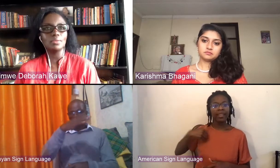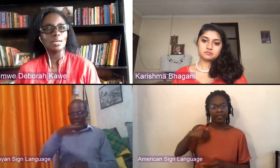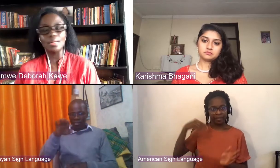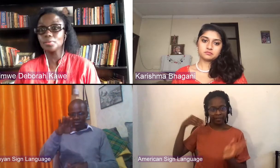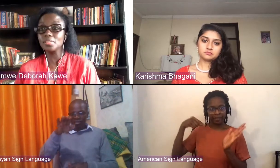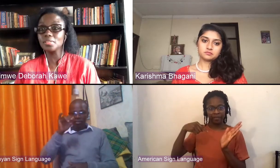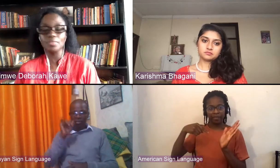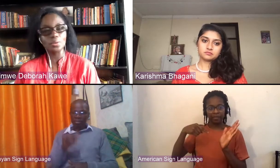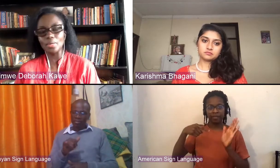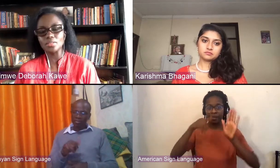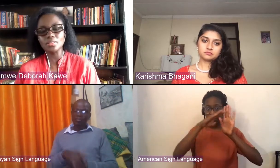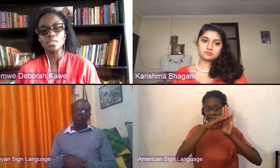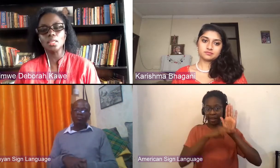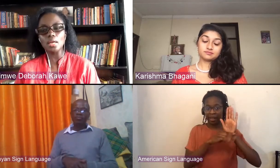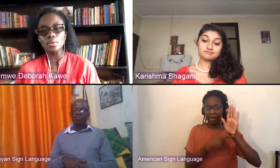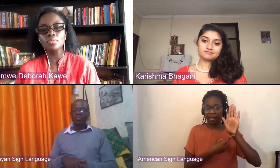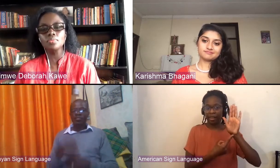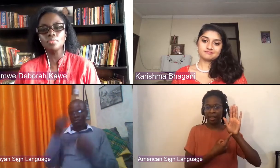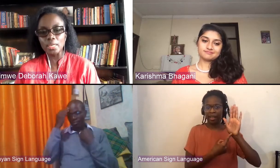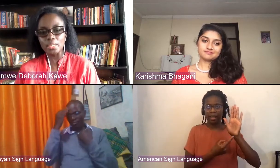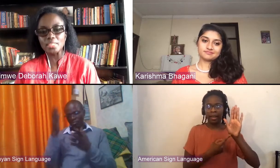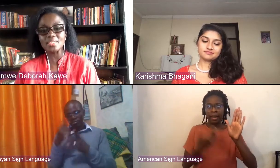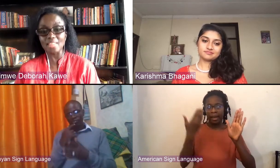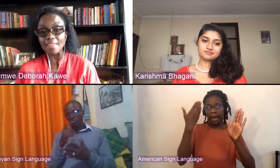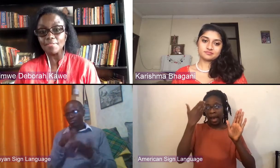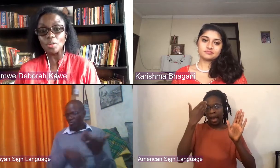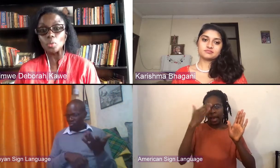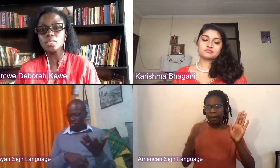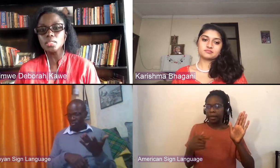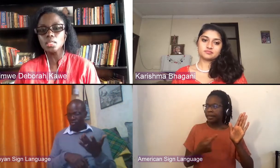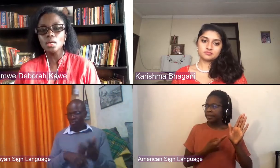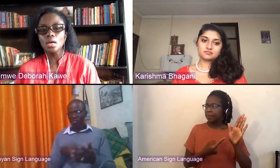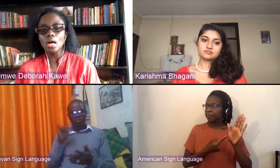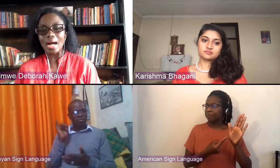I don't even know what to say that really stifles us as artists.